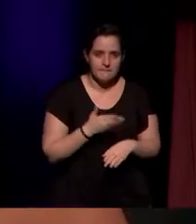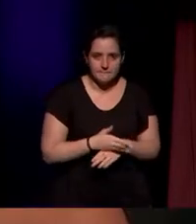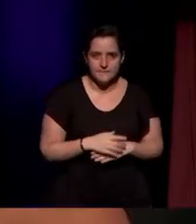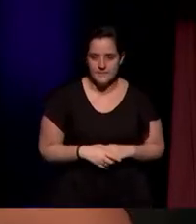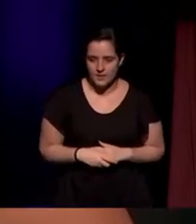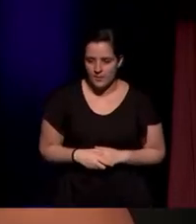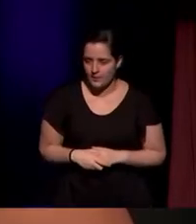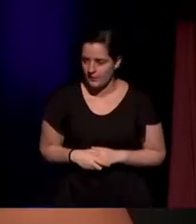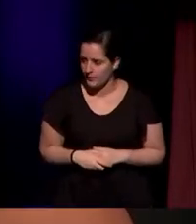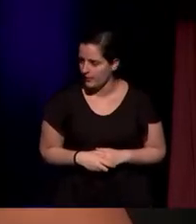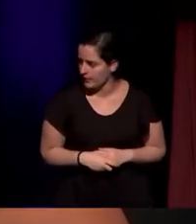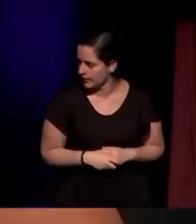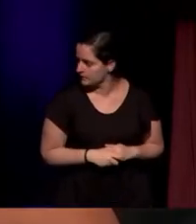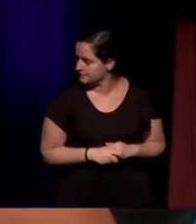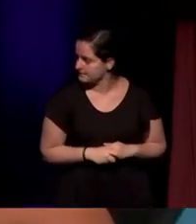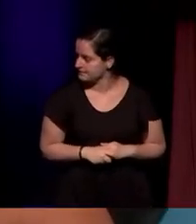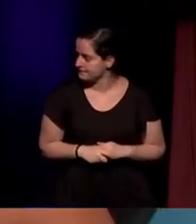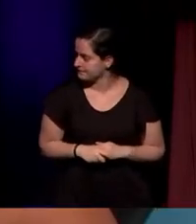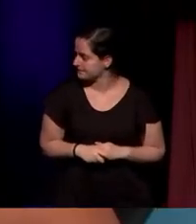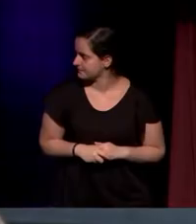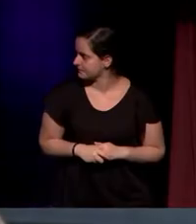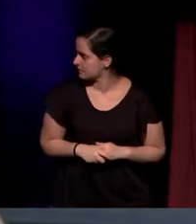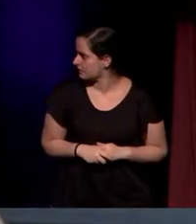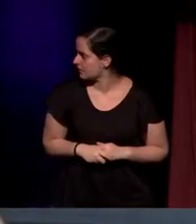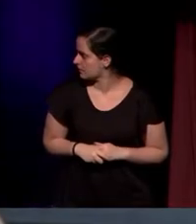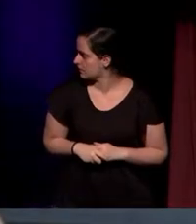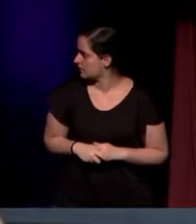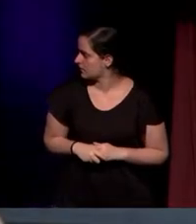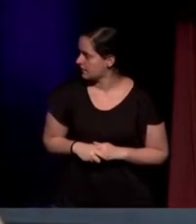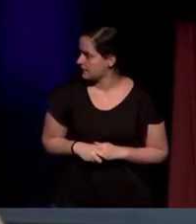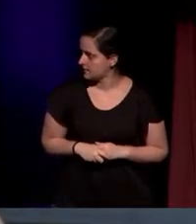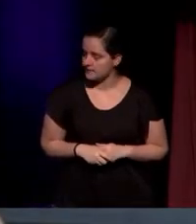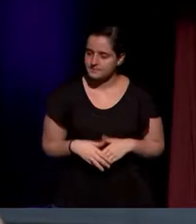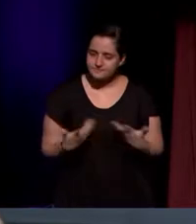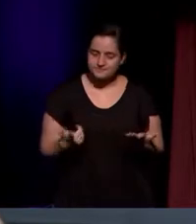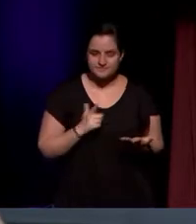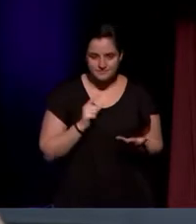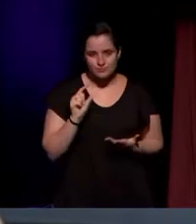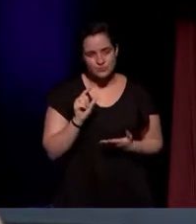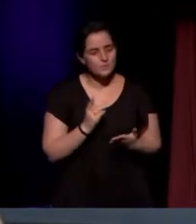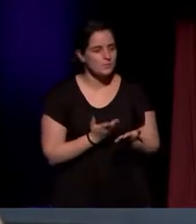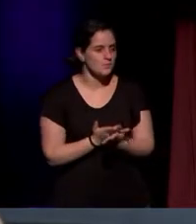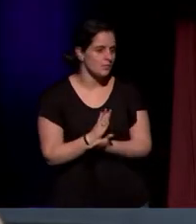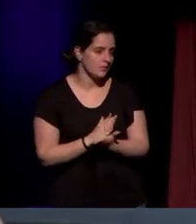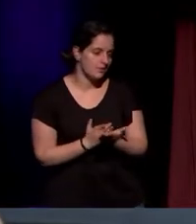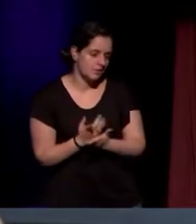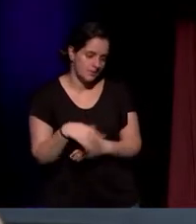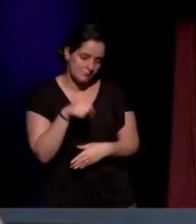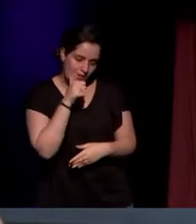There is a discomfort of these liberators,